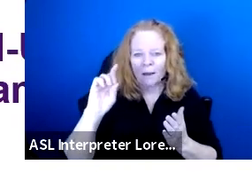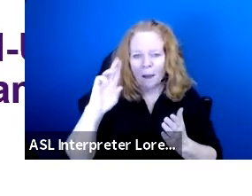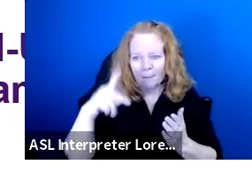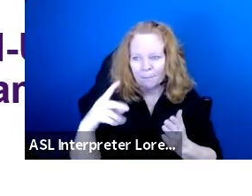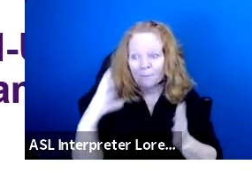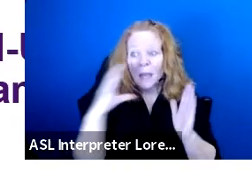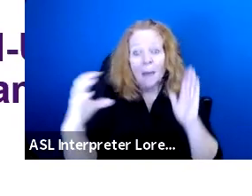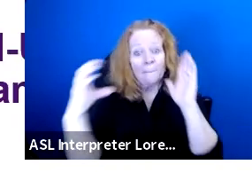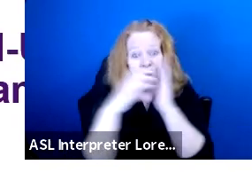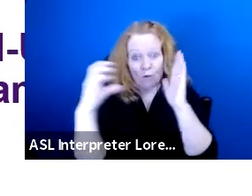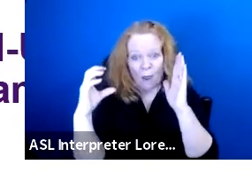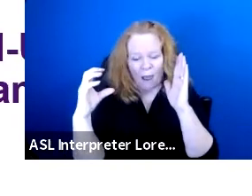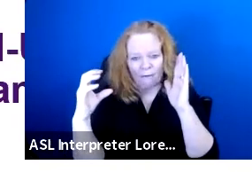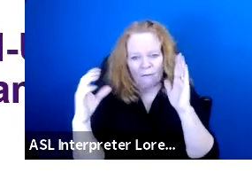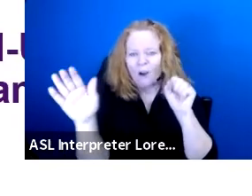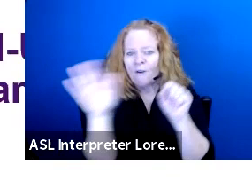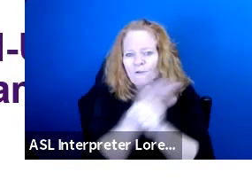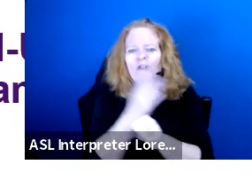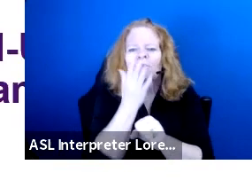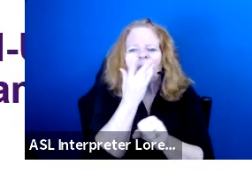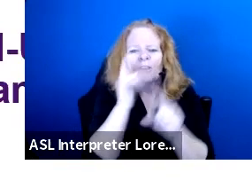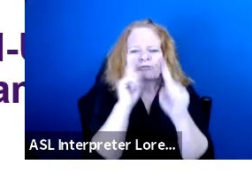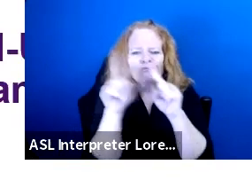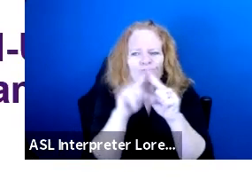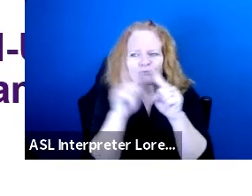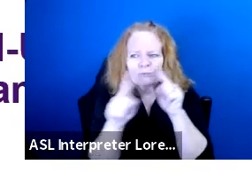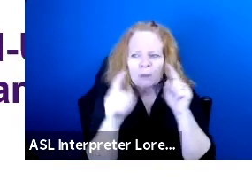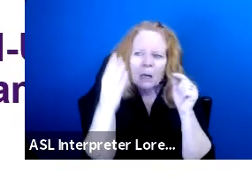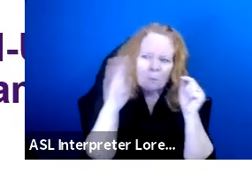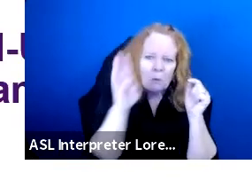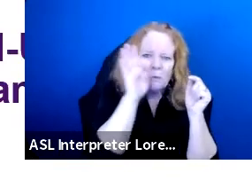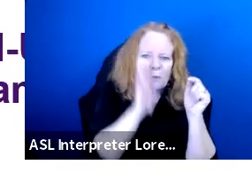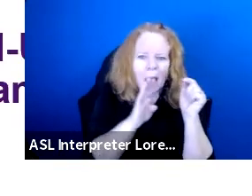highlighted in different colors and you have a key alongside of it that tells you one color